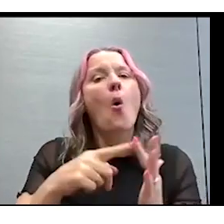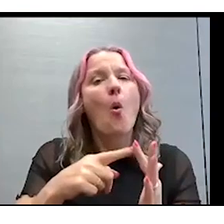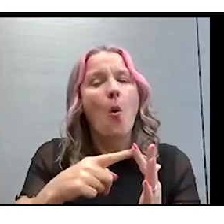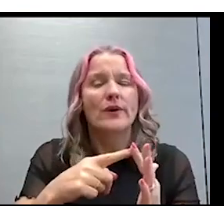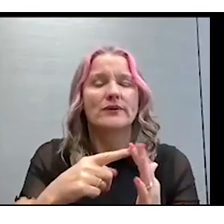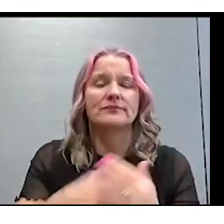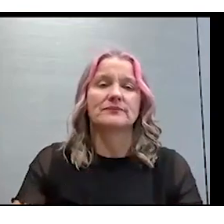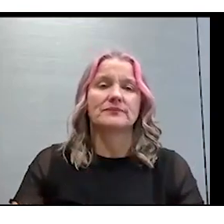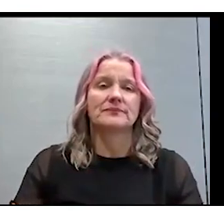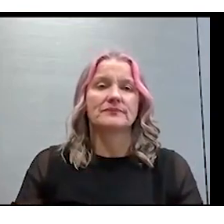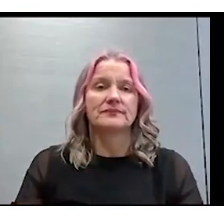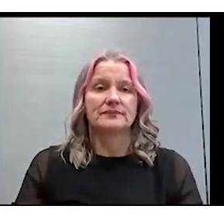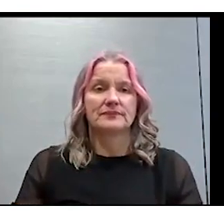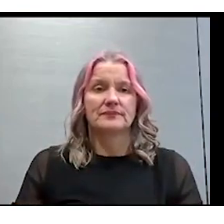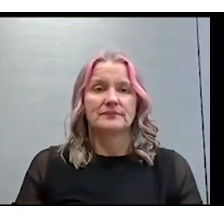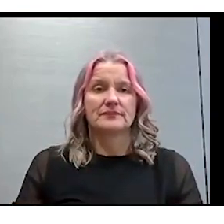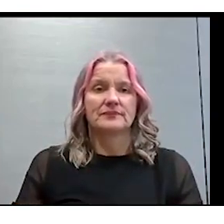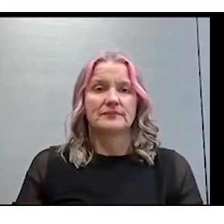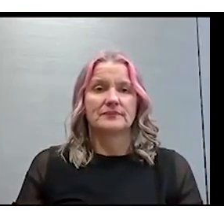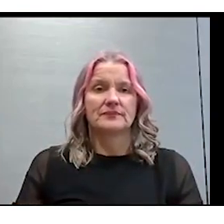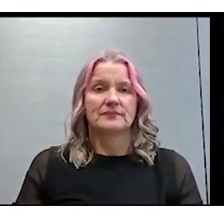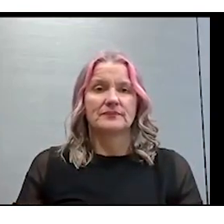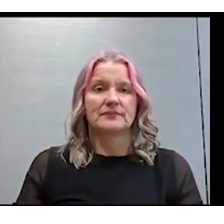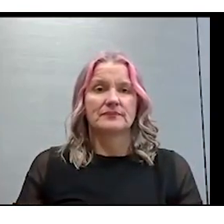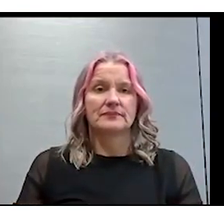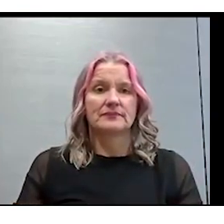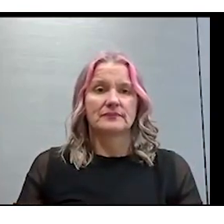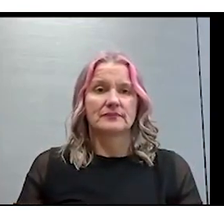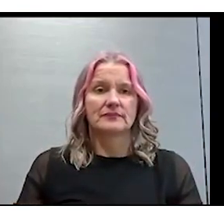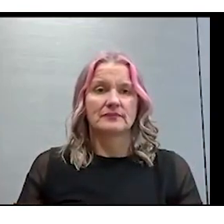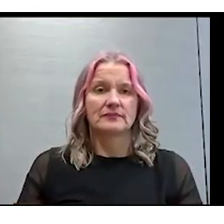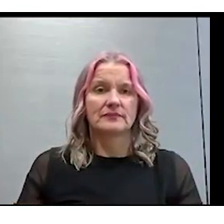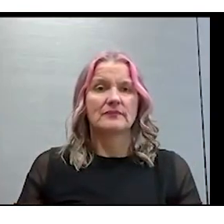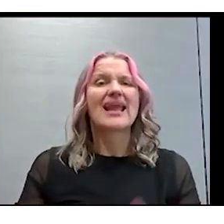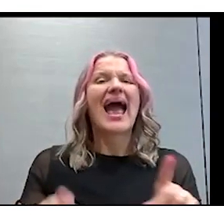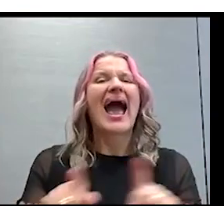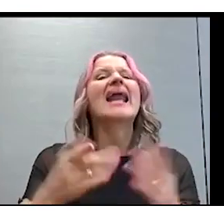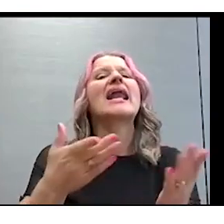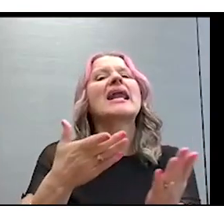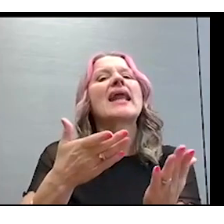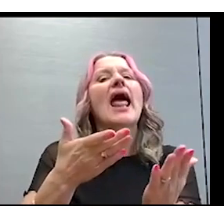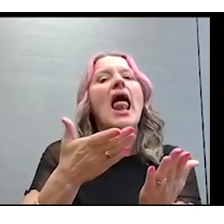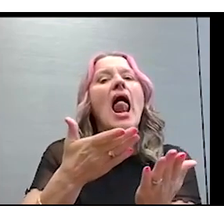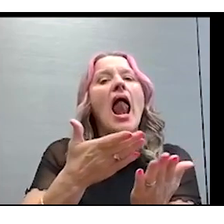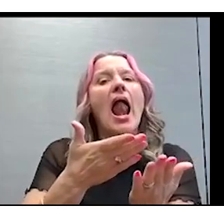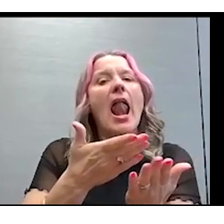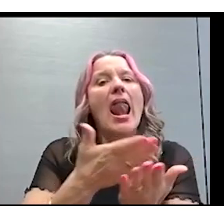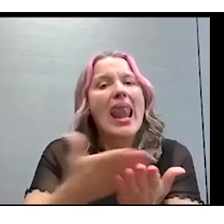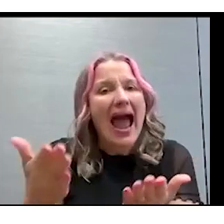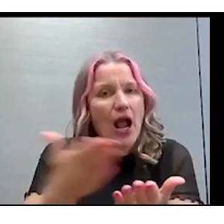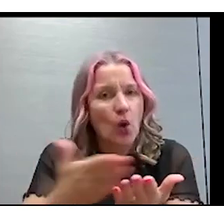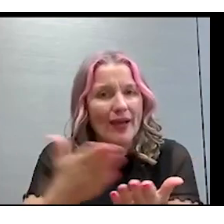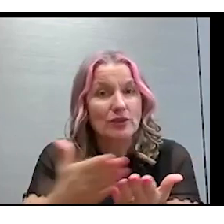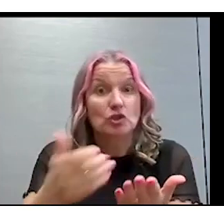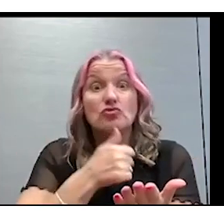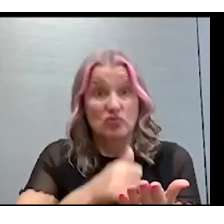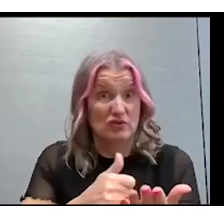read to me is to what extent can a user impact the tone and language that is used massively.